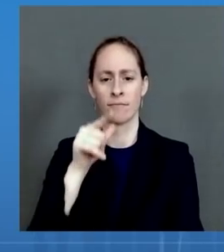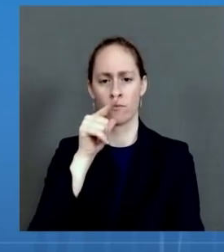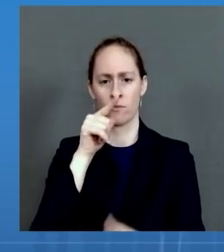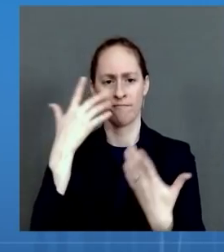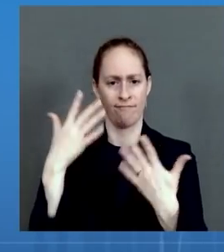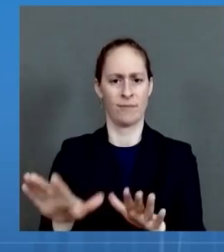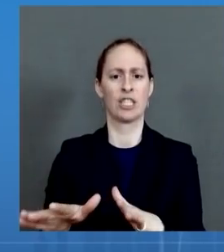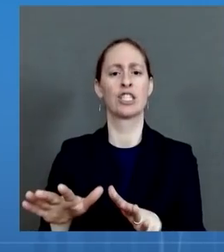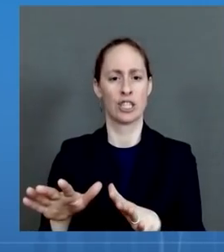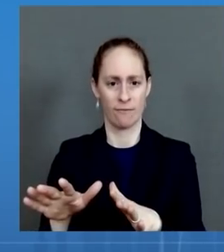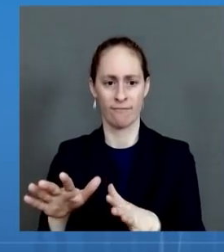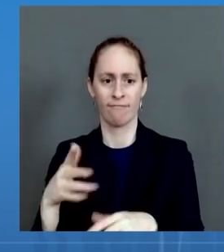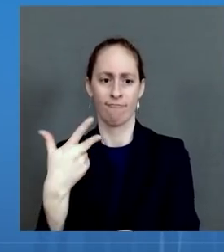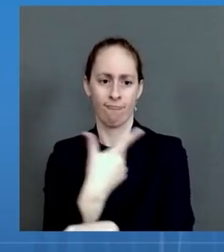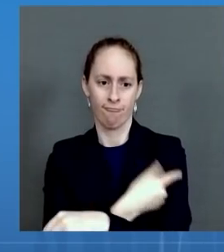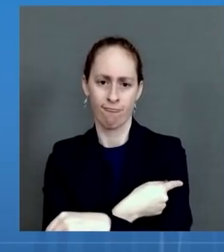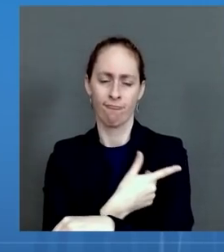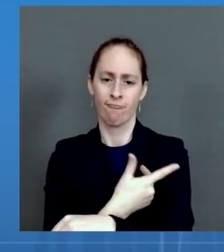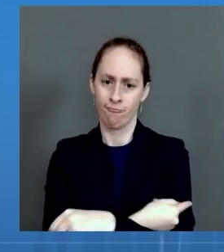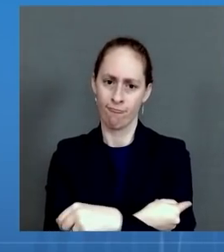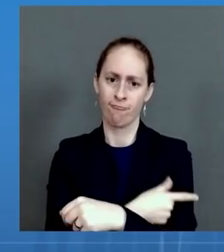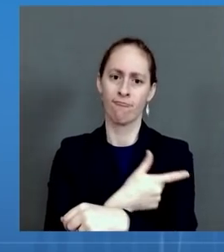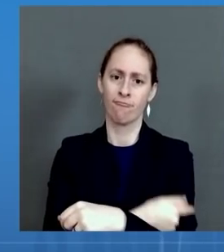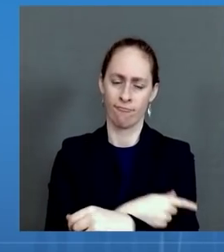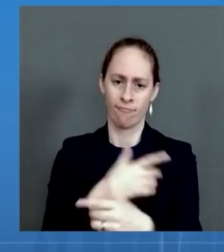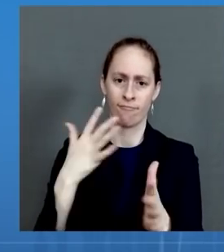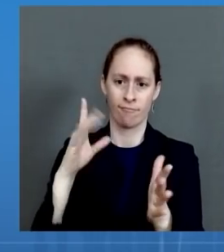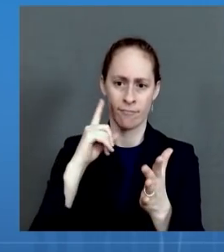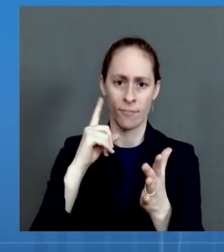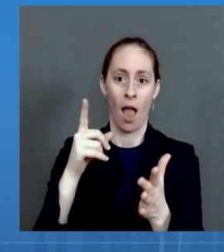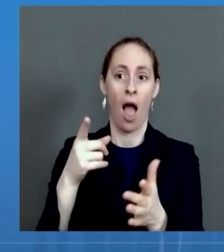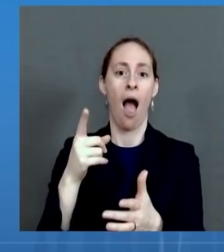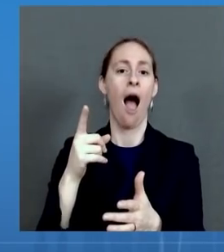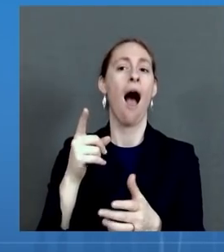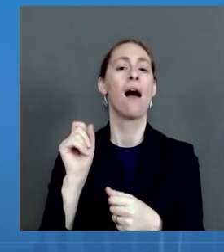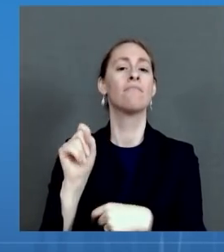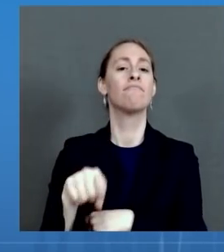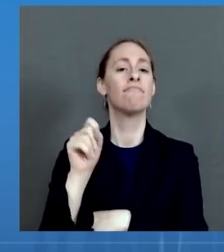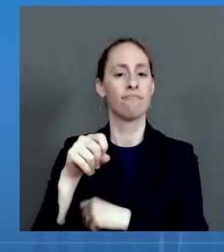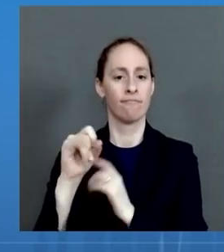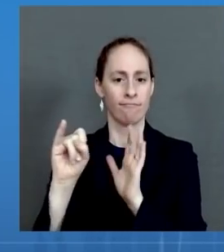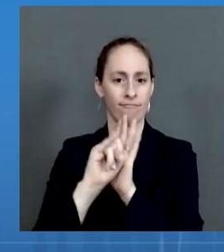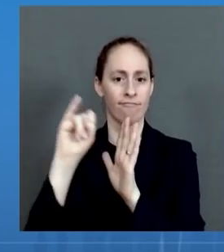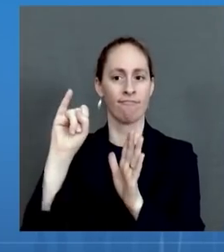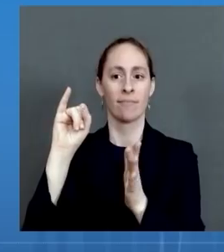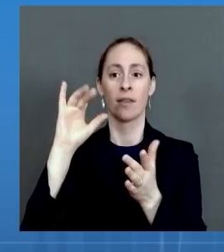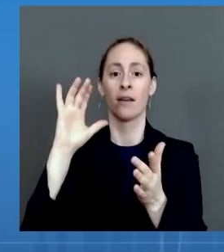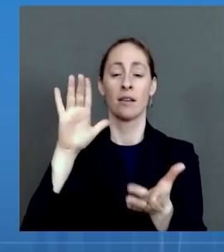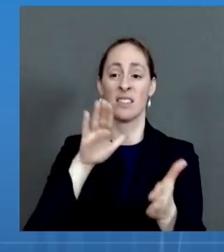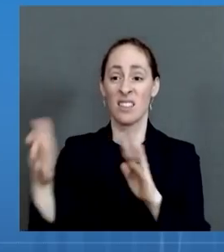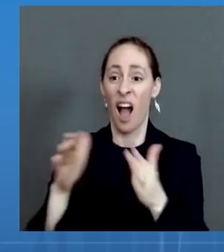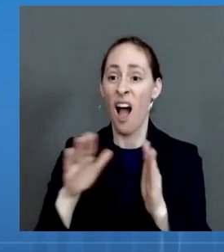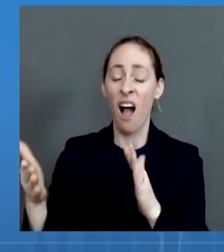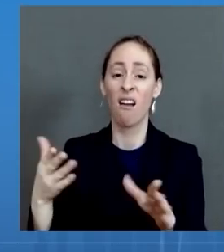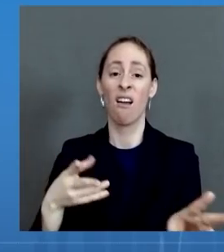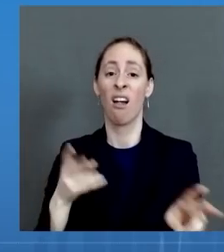than participants who did not receive a boost. Now, albeit, the mortality is low in people who are vaccinated anyway.